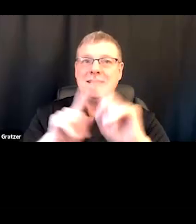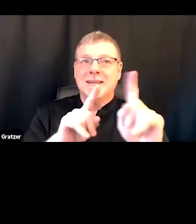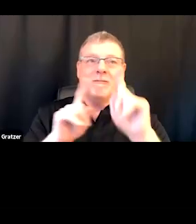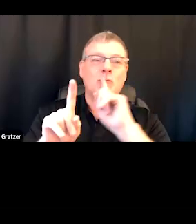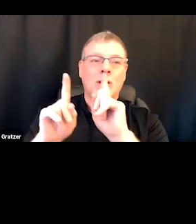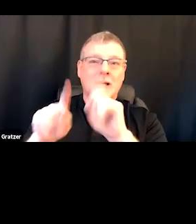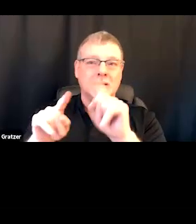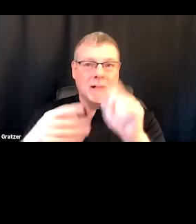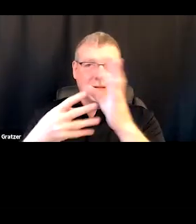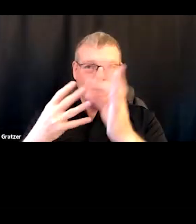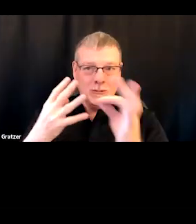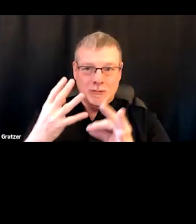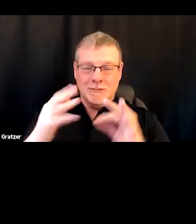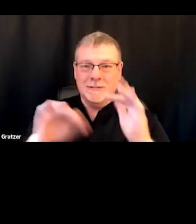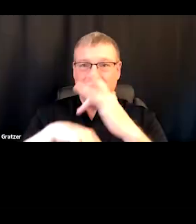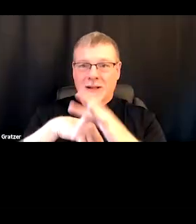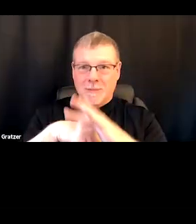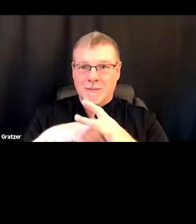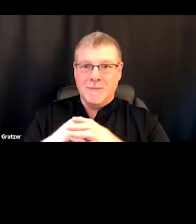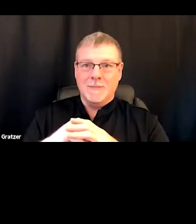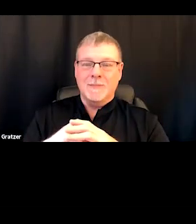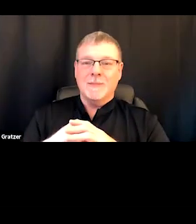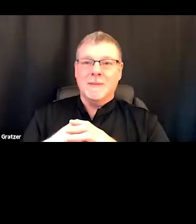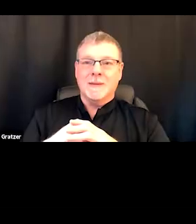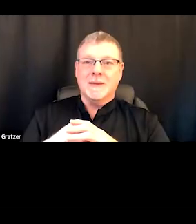that we have available here in Denver.